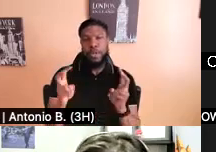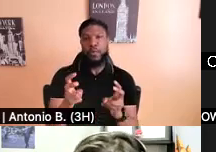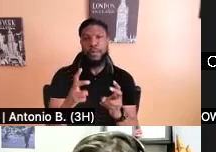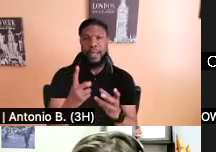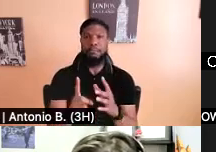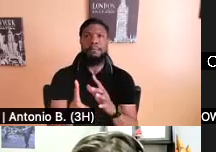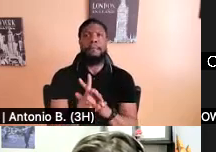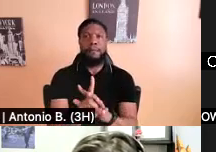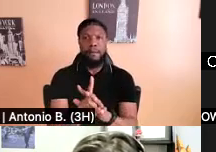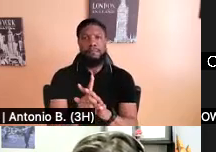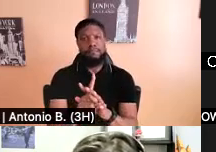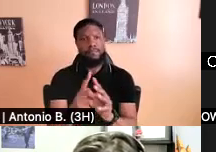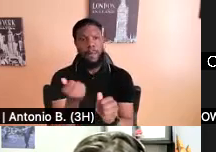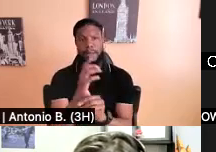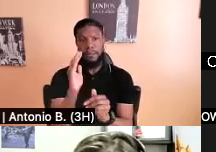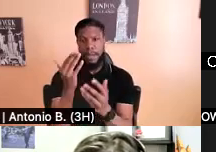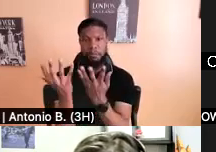Strategies for, "It feels like evaluation."